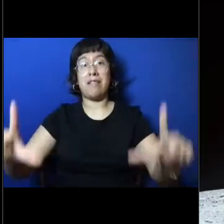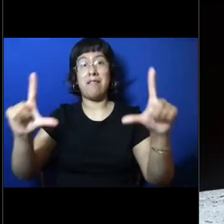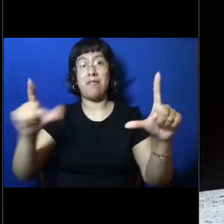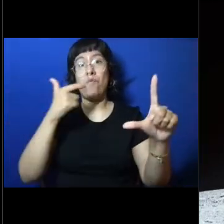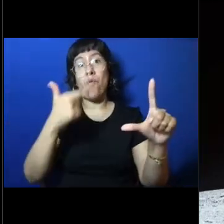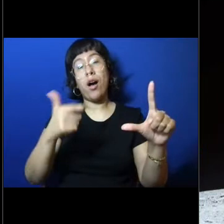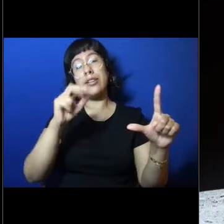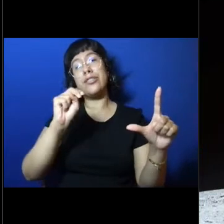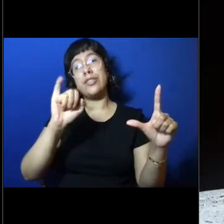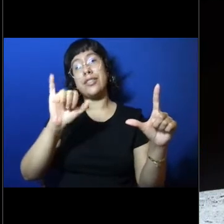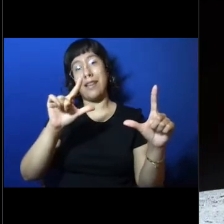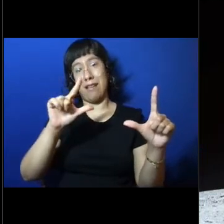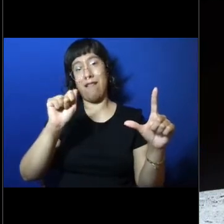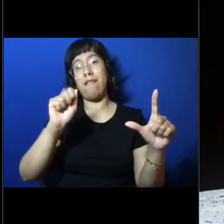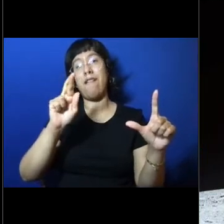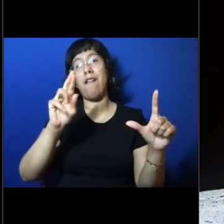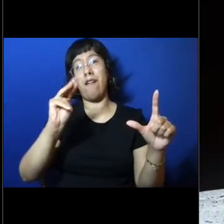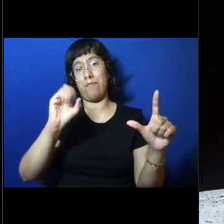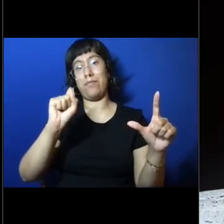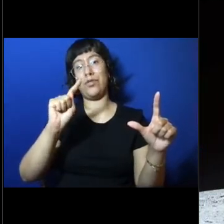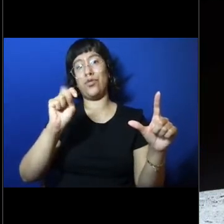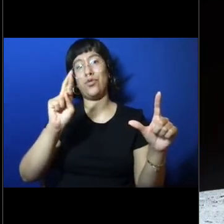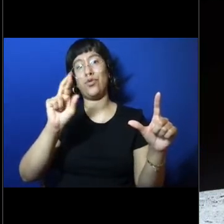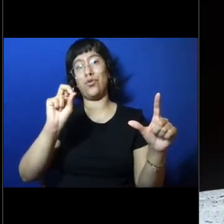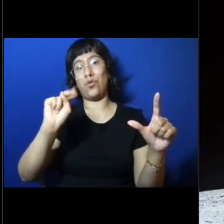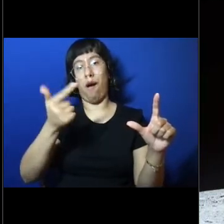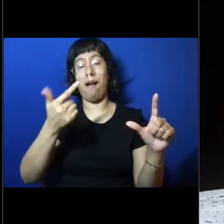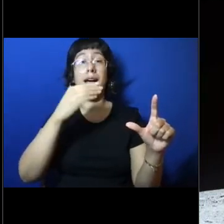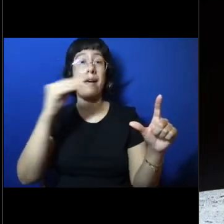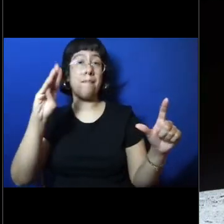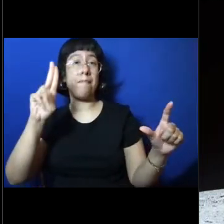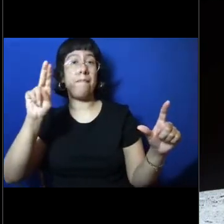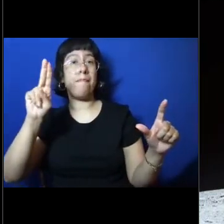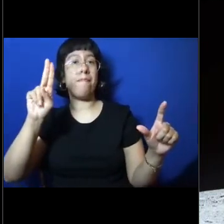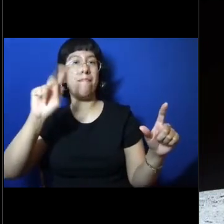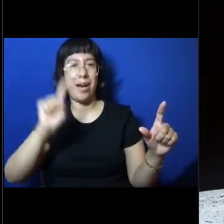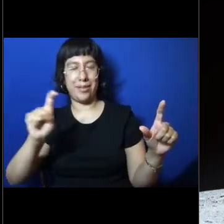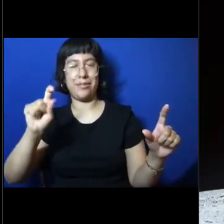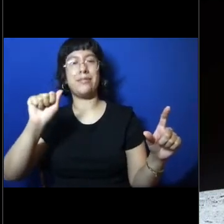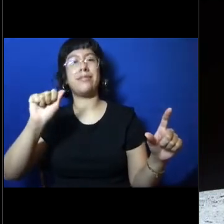And I knew at that time at age four that I wanted to do something in space. Now, I wasn't quite an astronaut